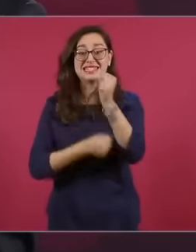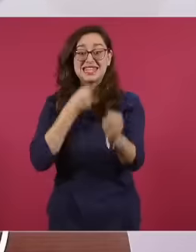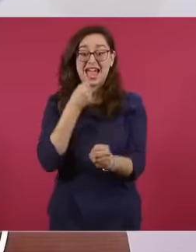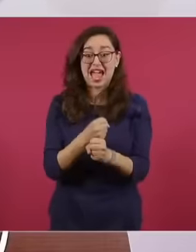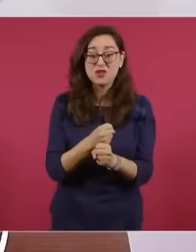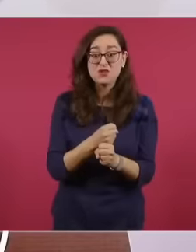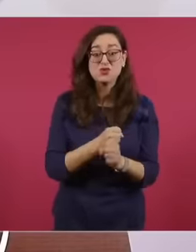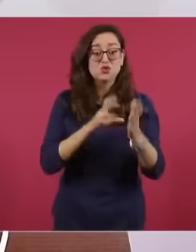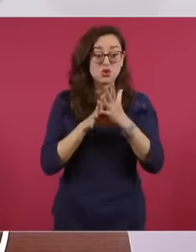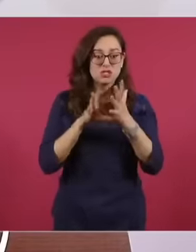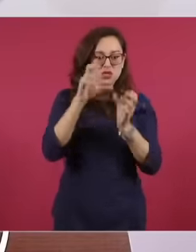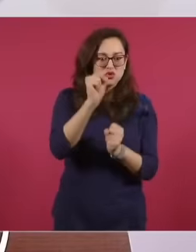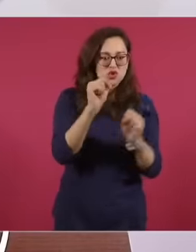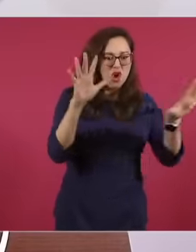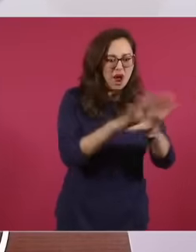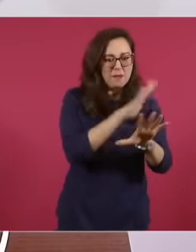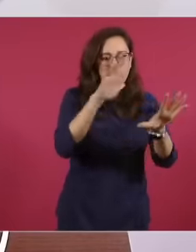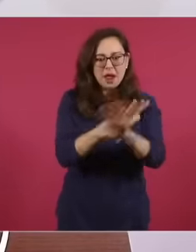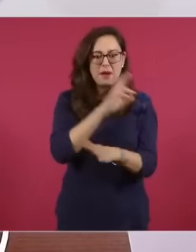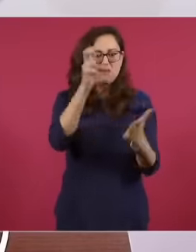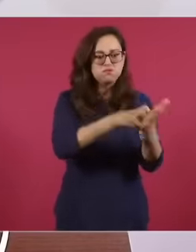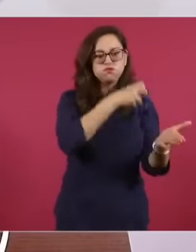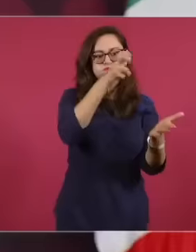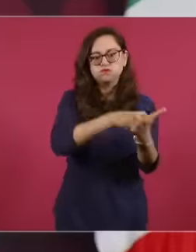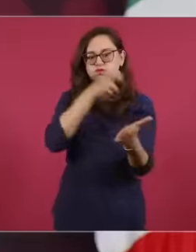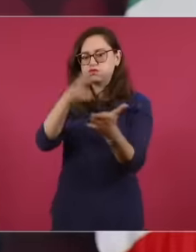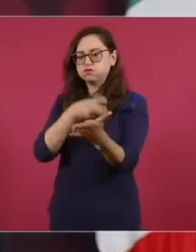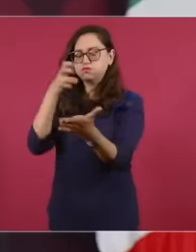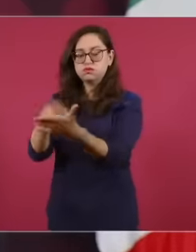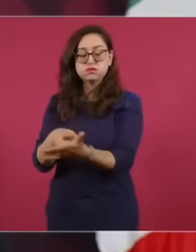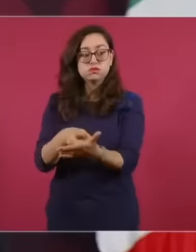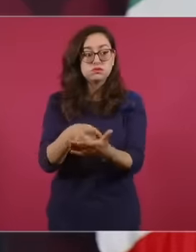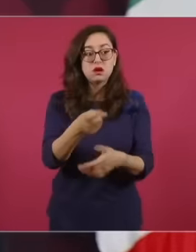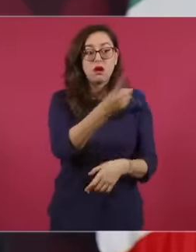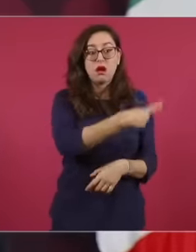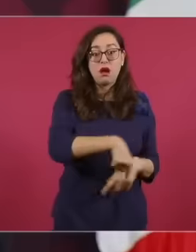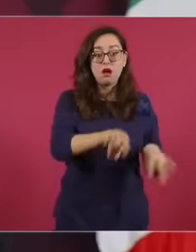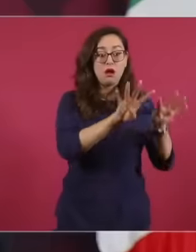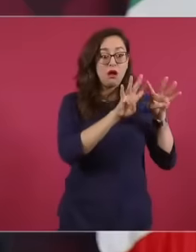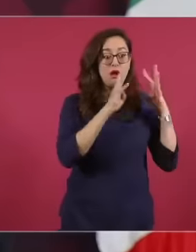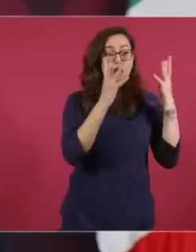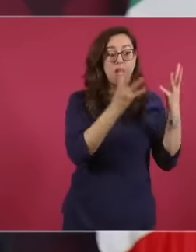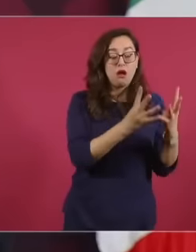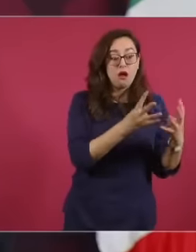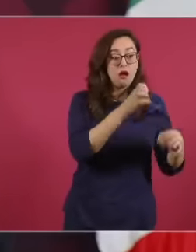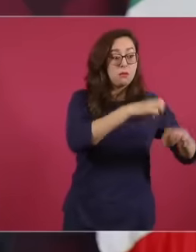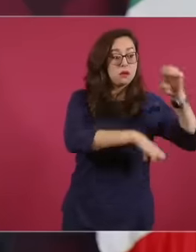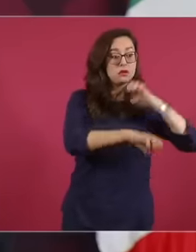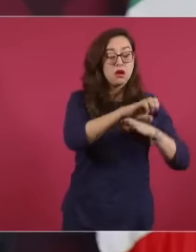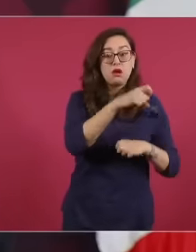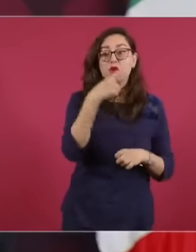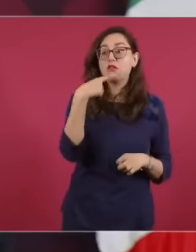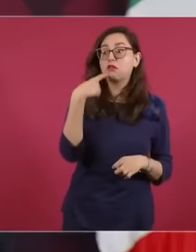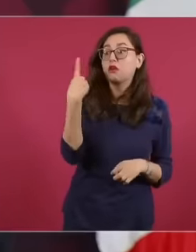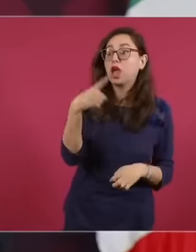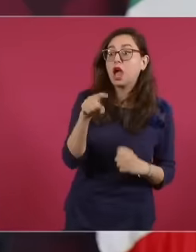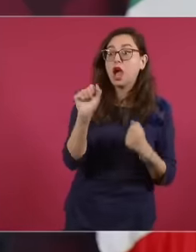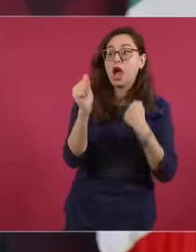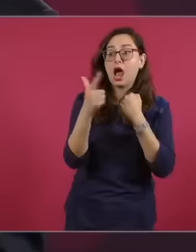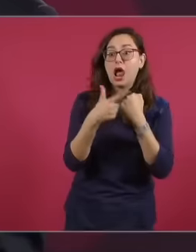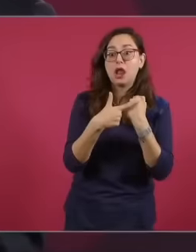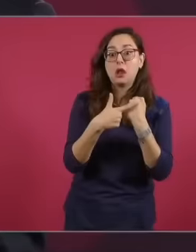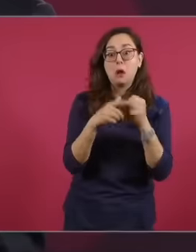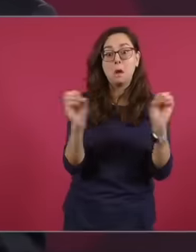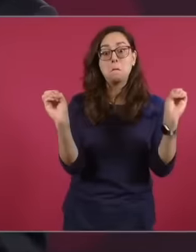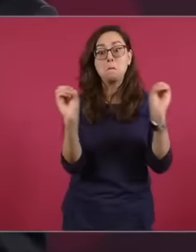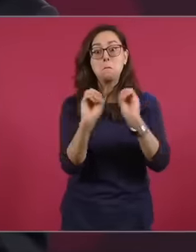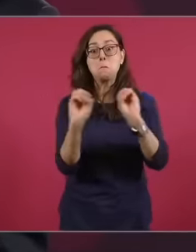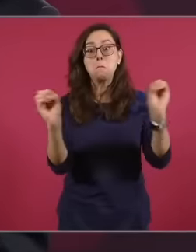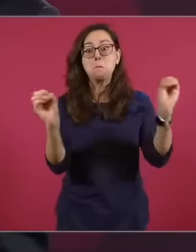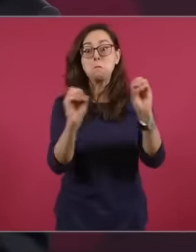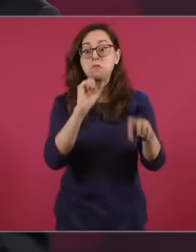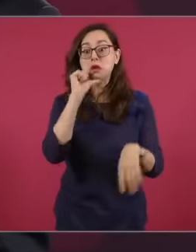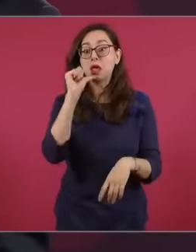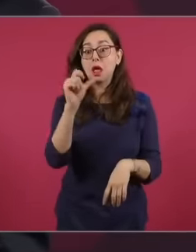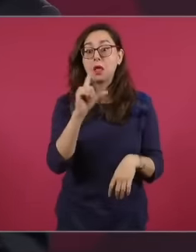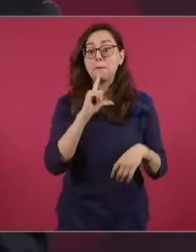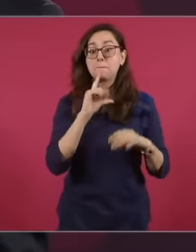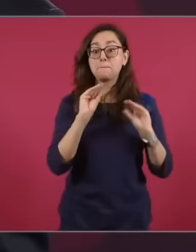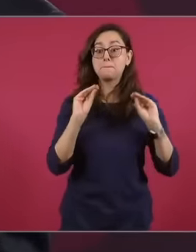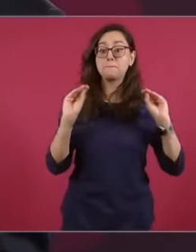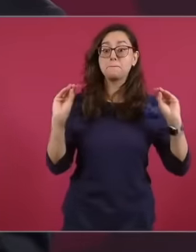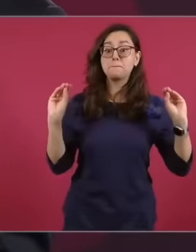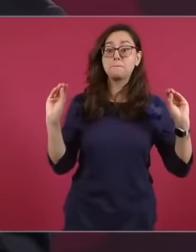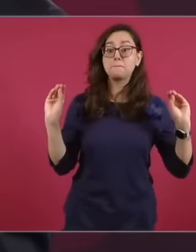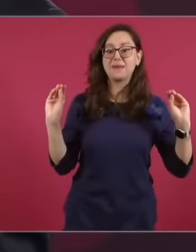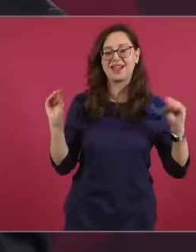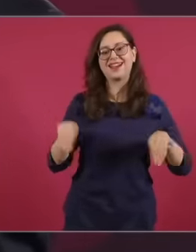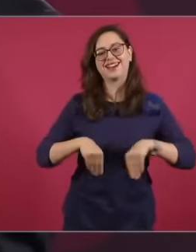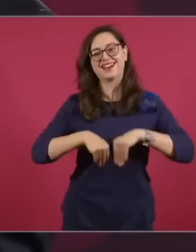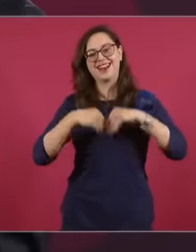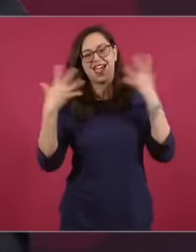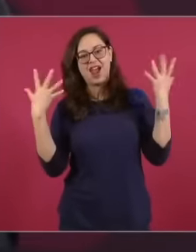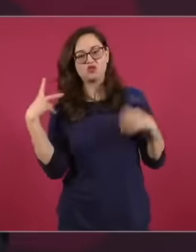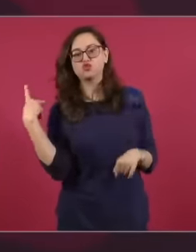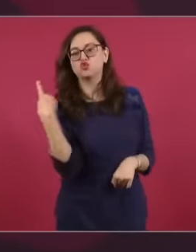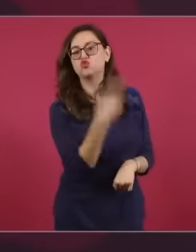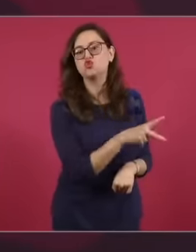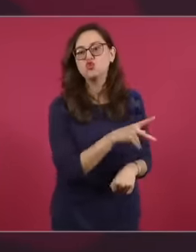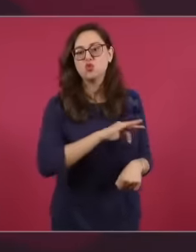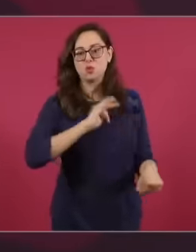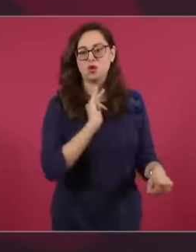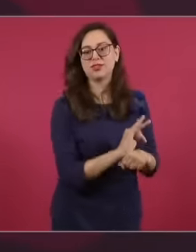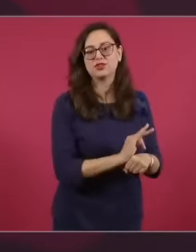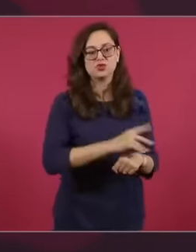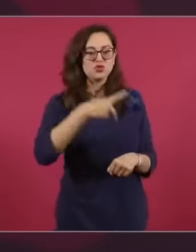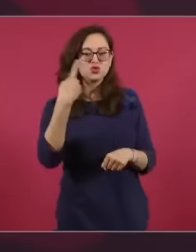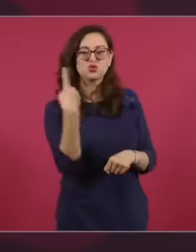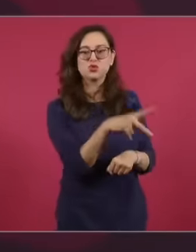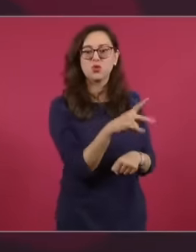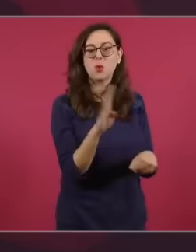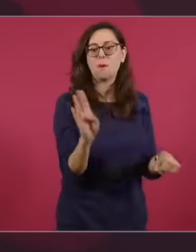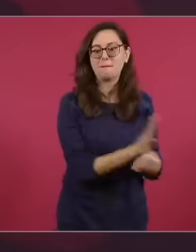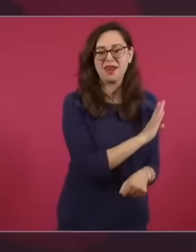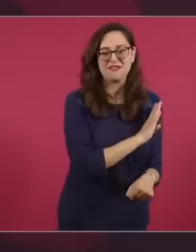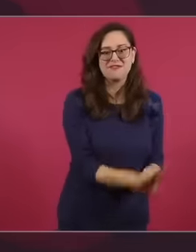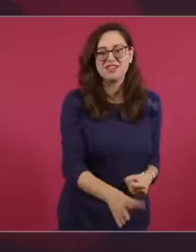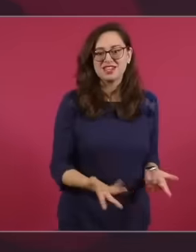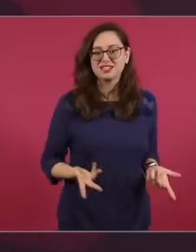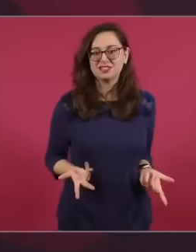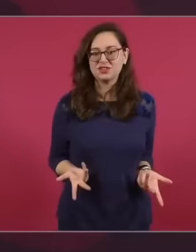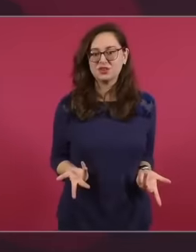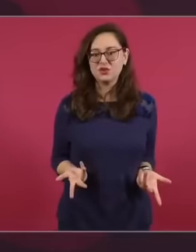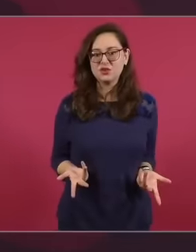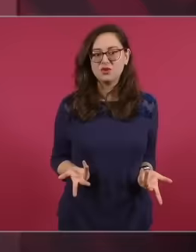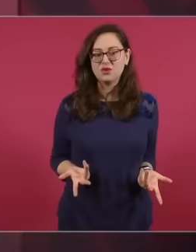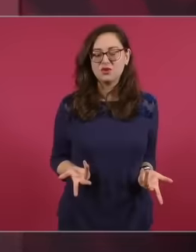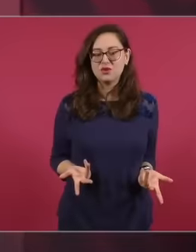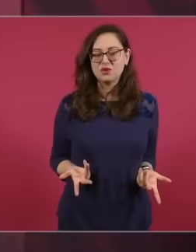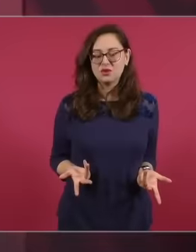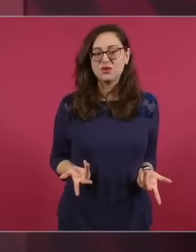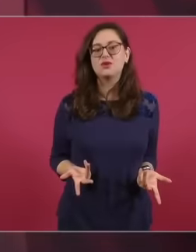money claiming because it benefited them in For 36 years all the reforms and also this one I call on